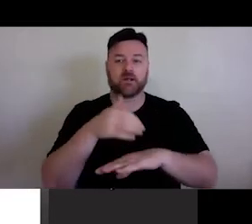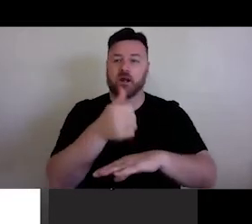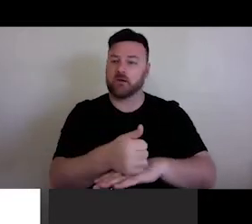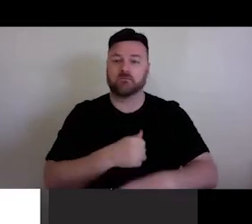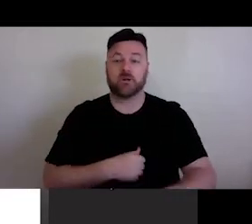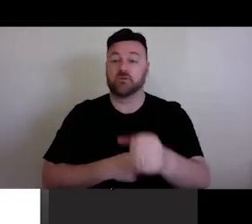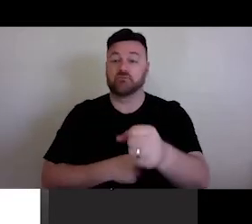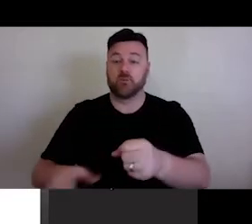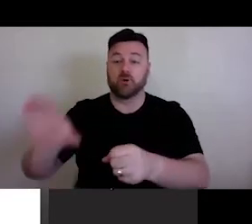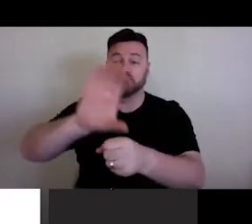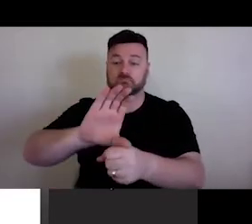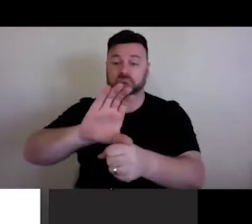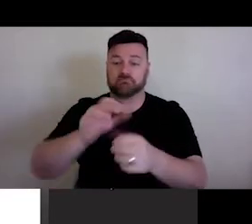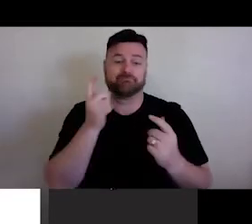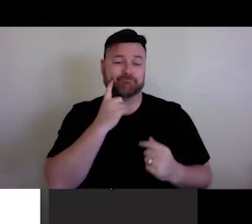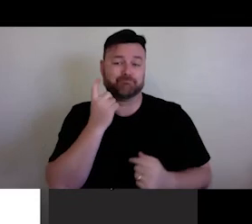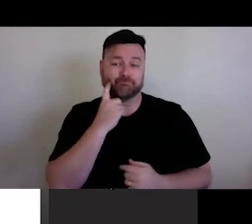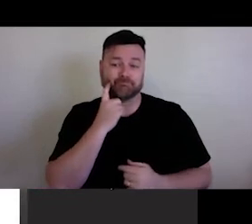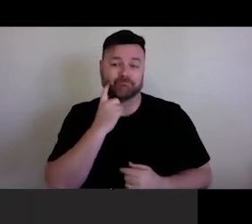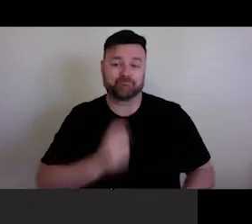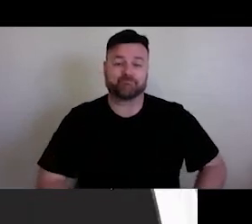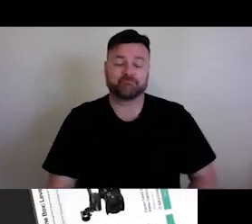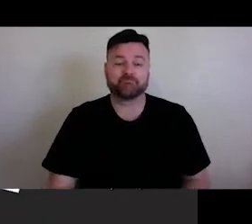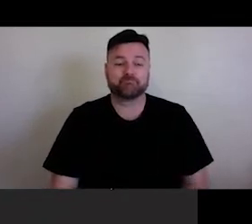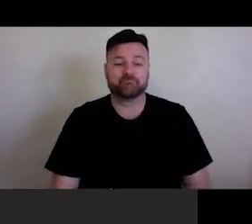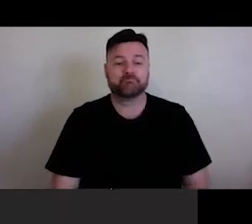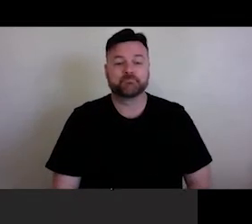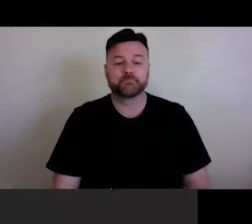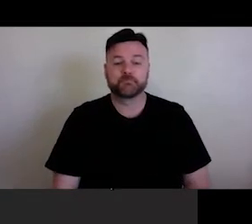that will get you going. That's a super, super simple solution. The